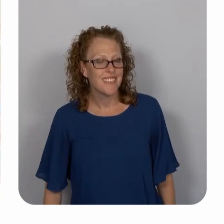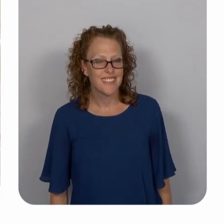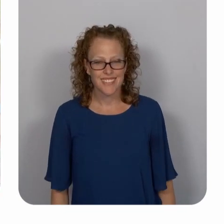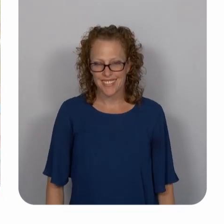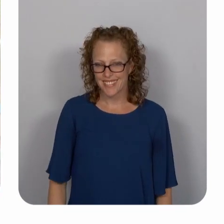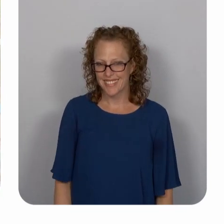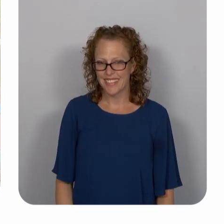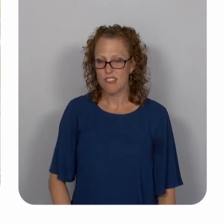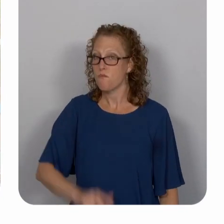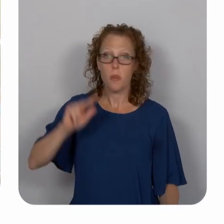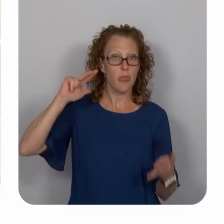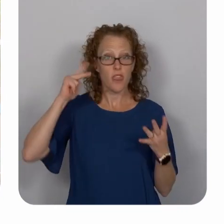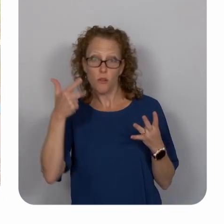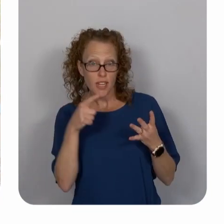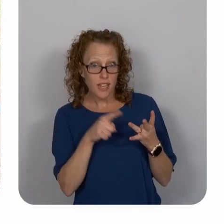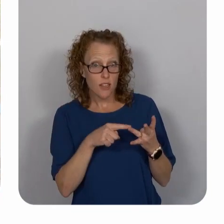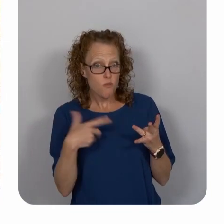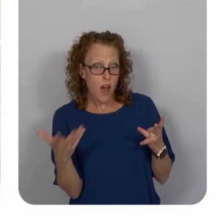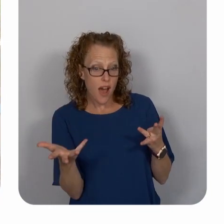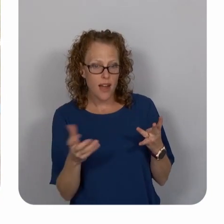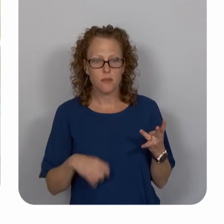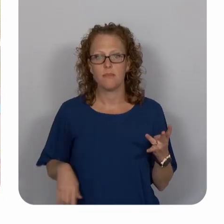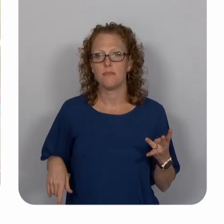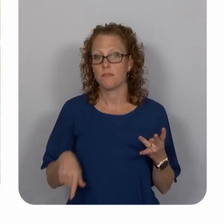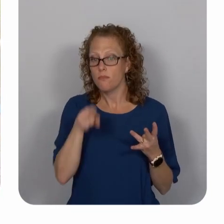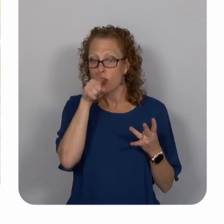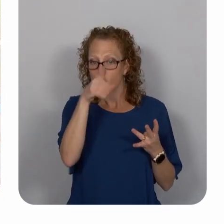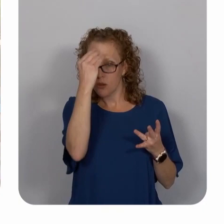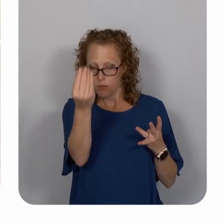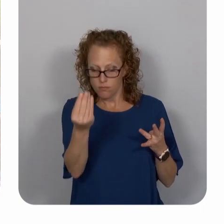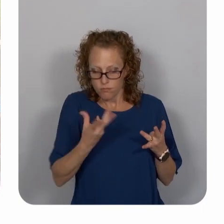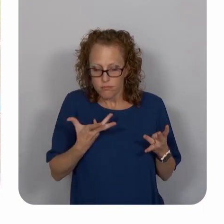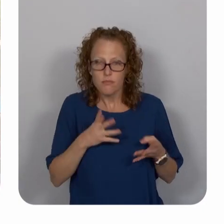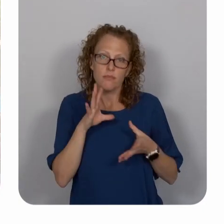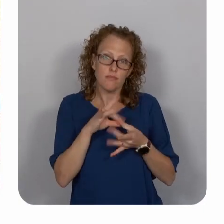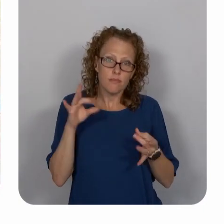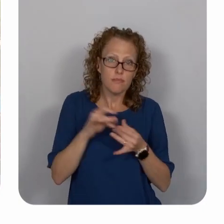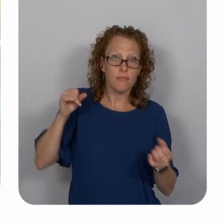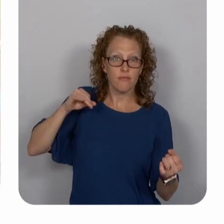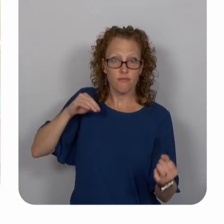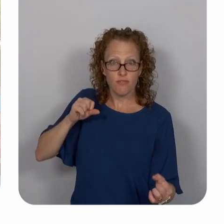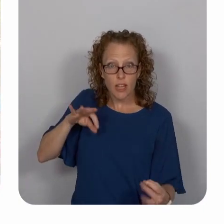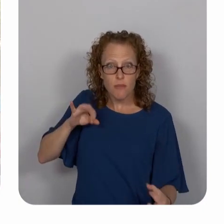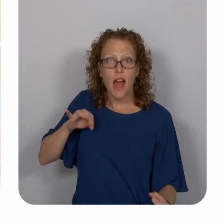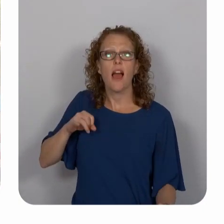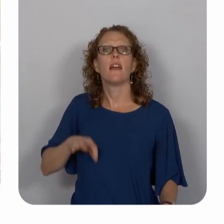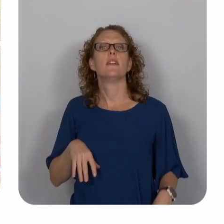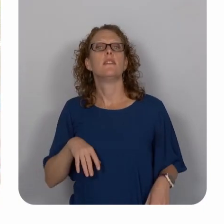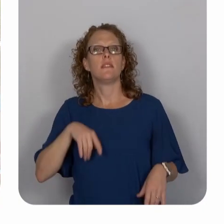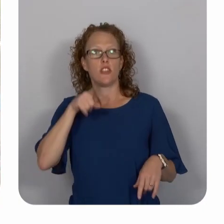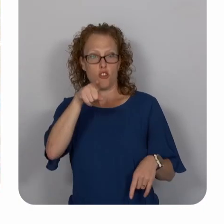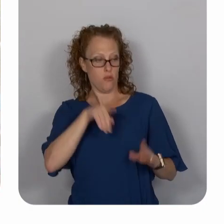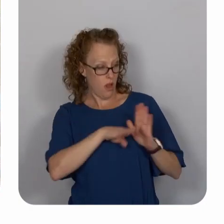And three. You told us developing for Scene can be challenging.